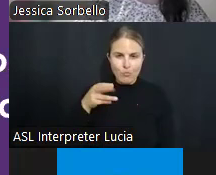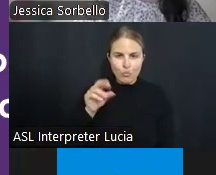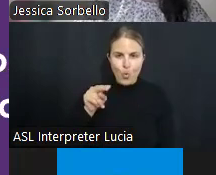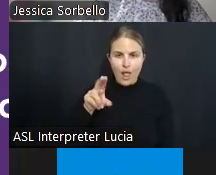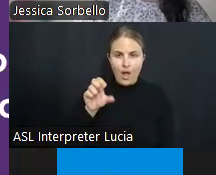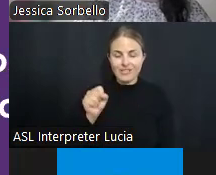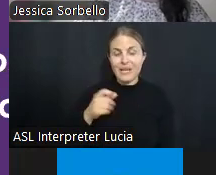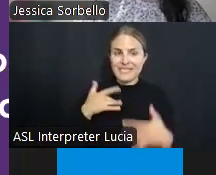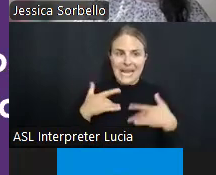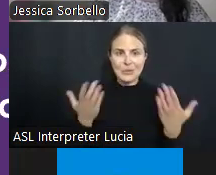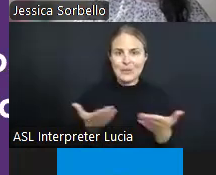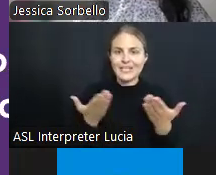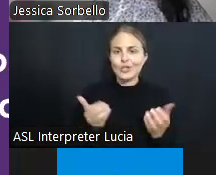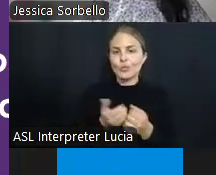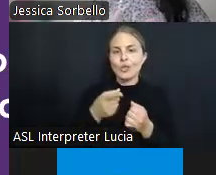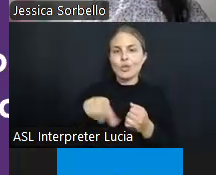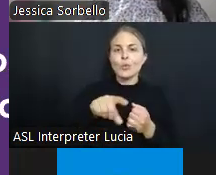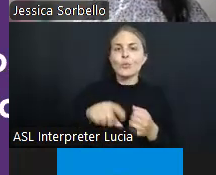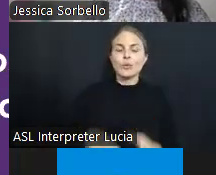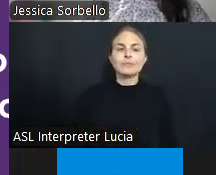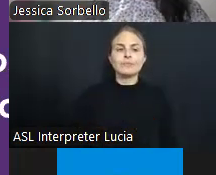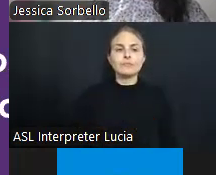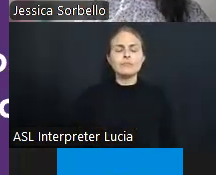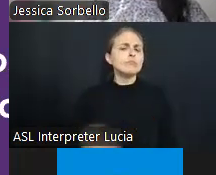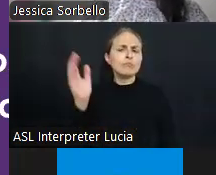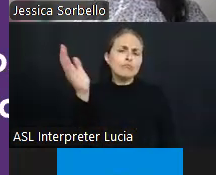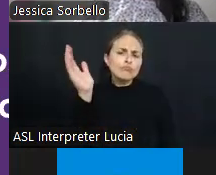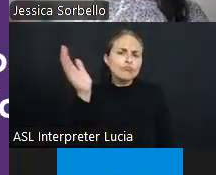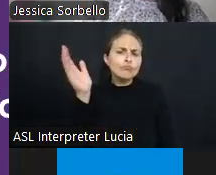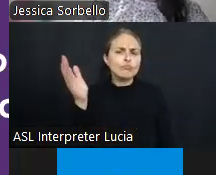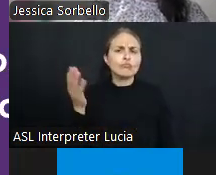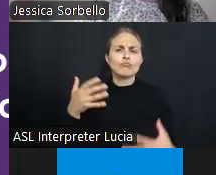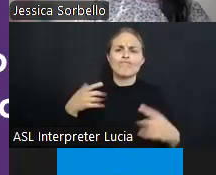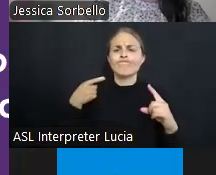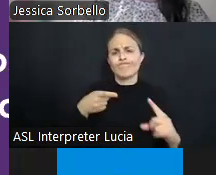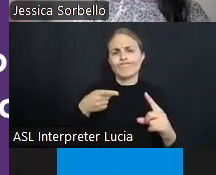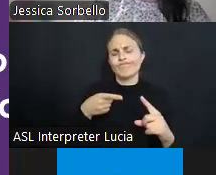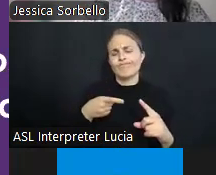about two hours long. I do ask if anyone has questions,